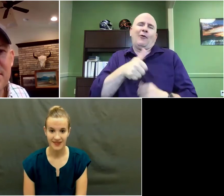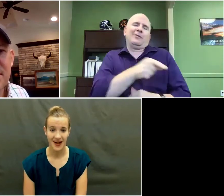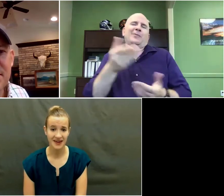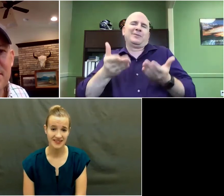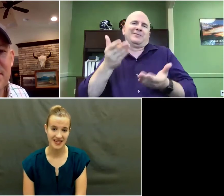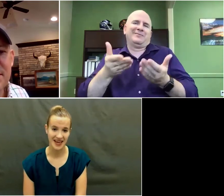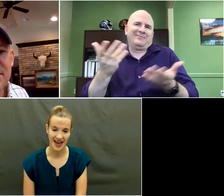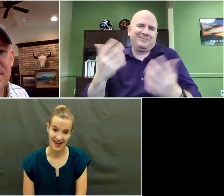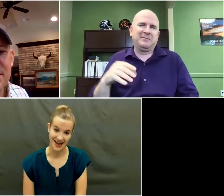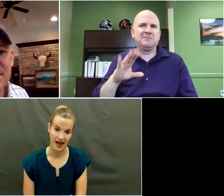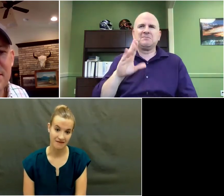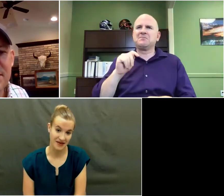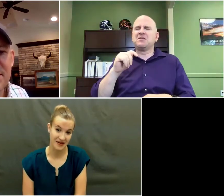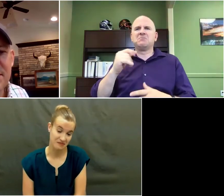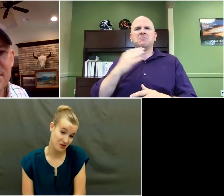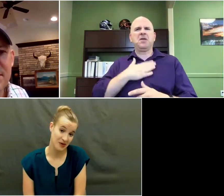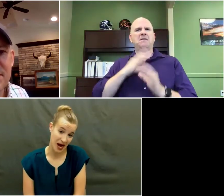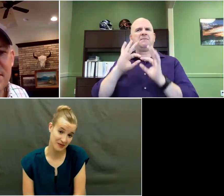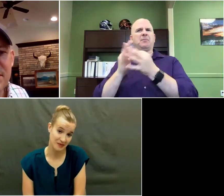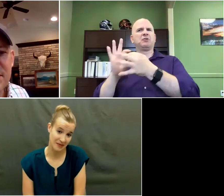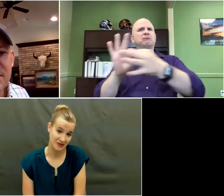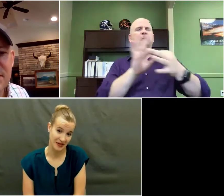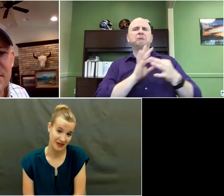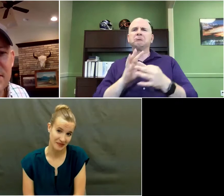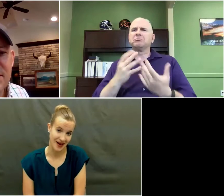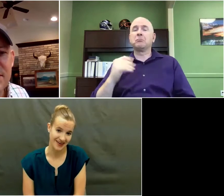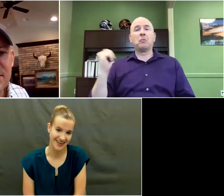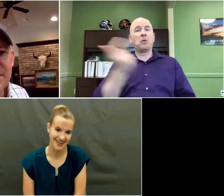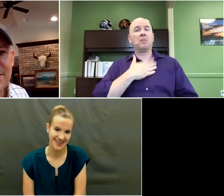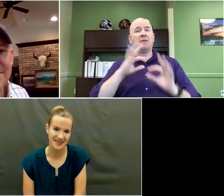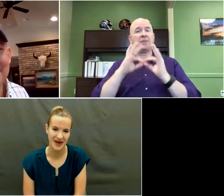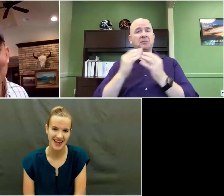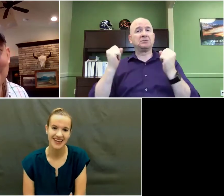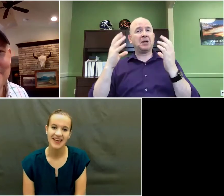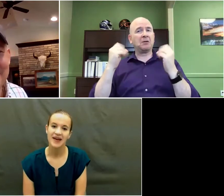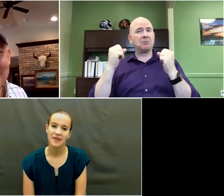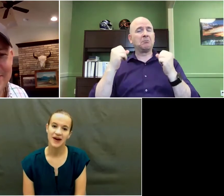Honestly, I feel that we perhaps were maybe treated a little better, in away. But